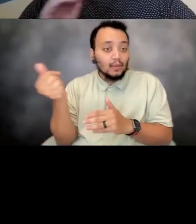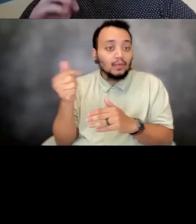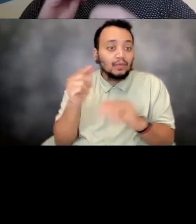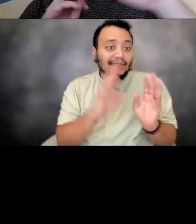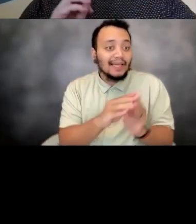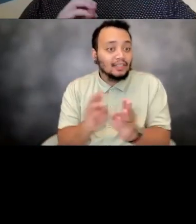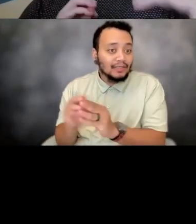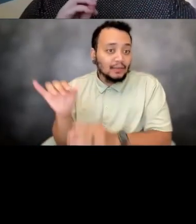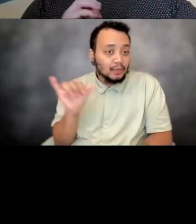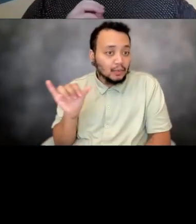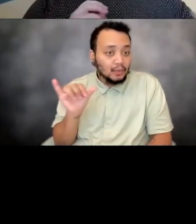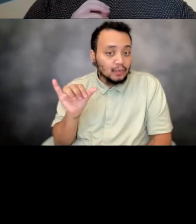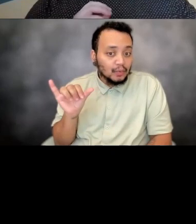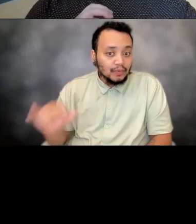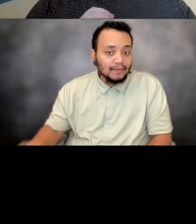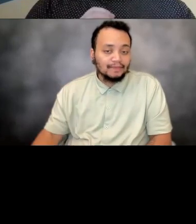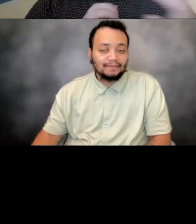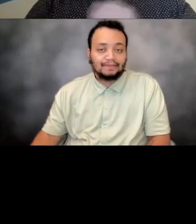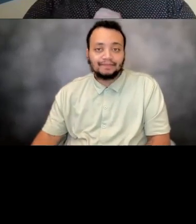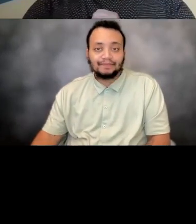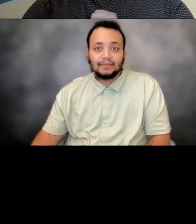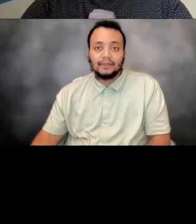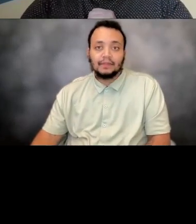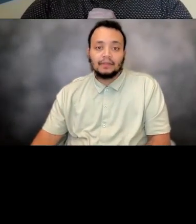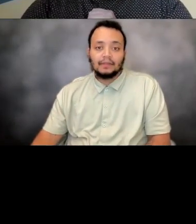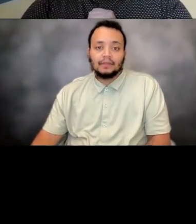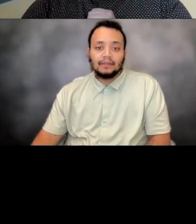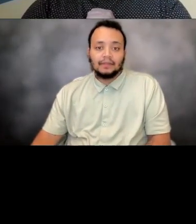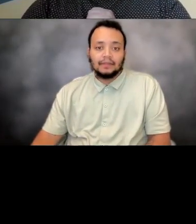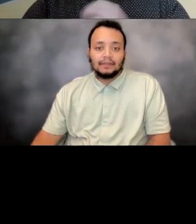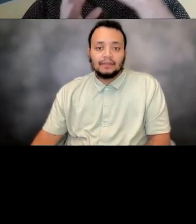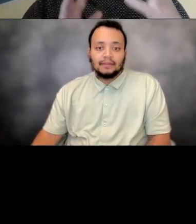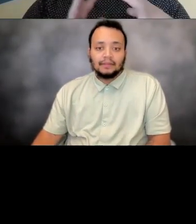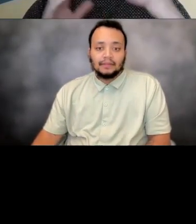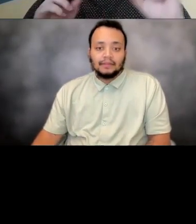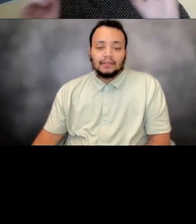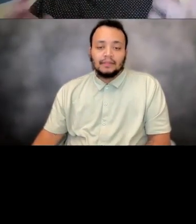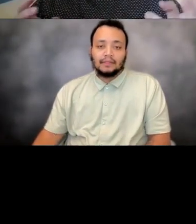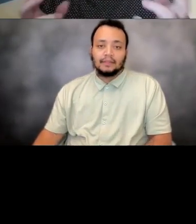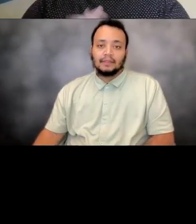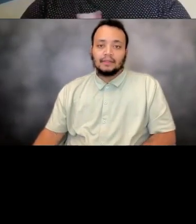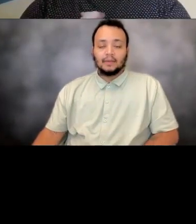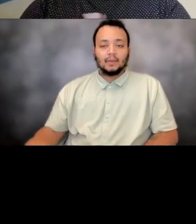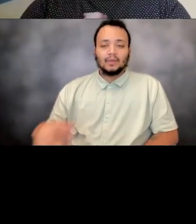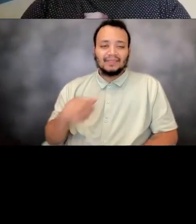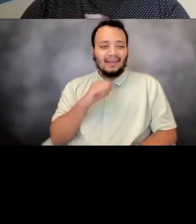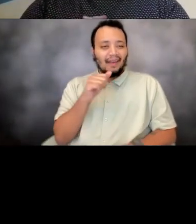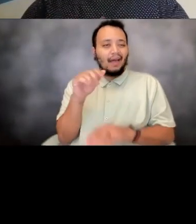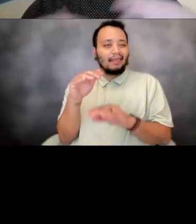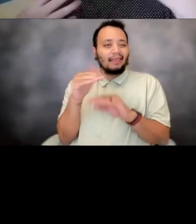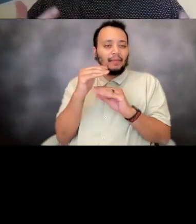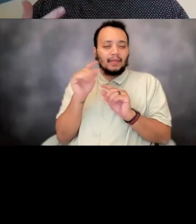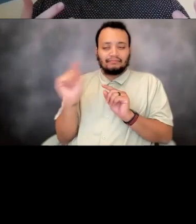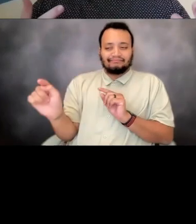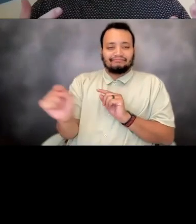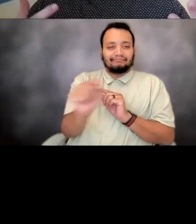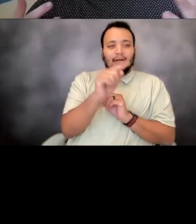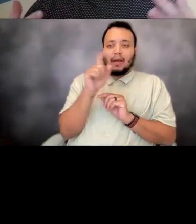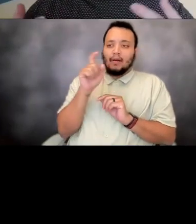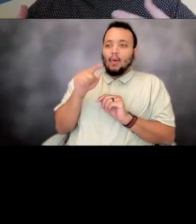about other identities as well. So it, people weren't limited just to the title of that session. In the neurodivergent and disabled session,